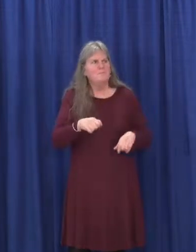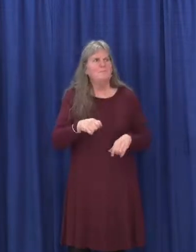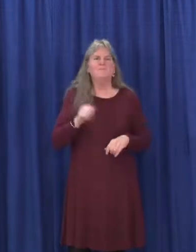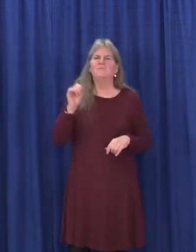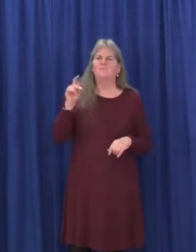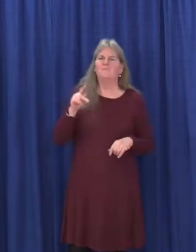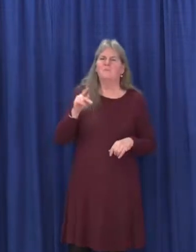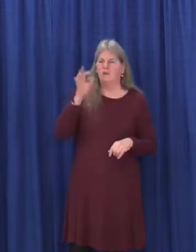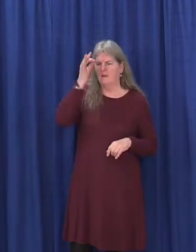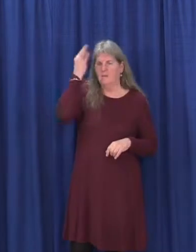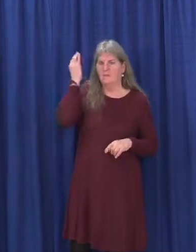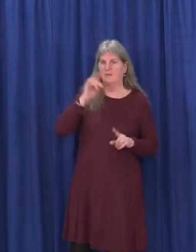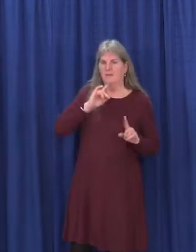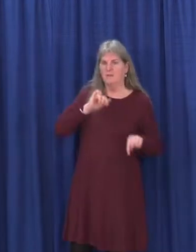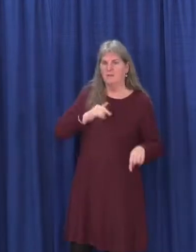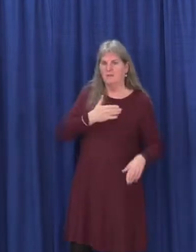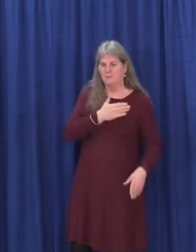Merci, Claudienne.